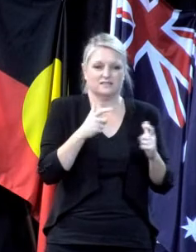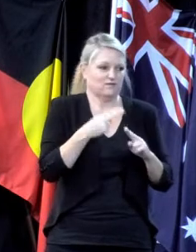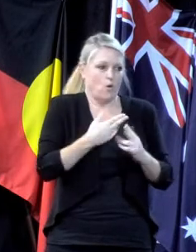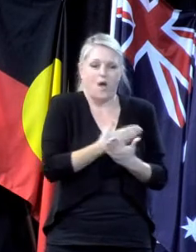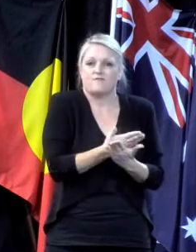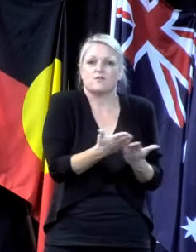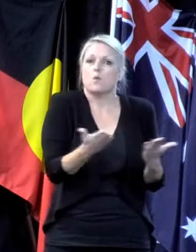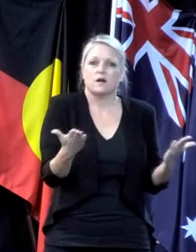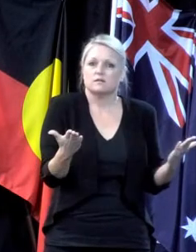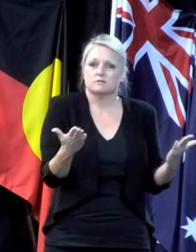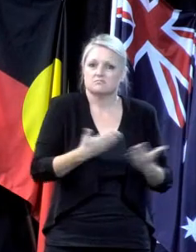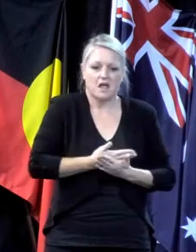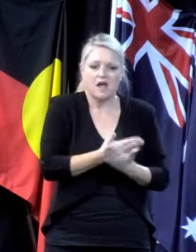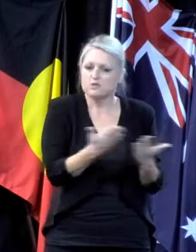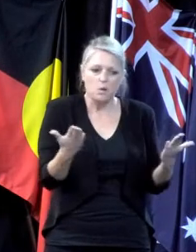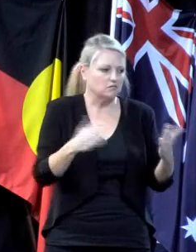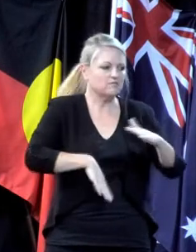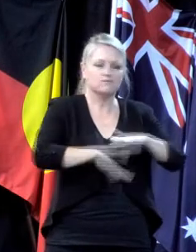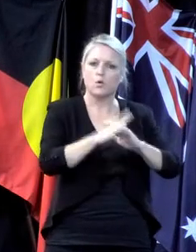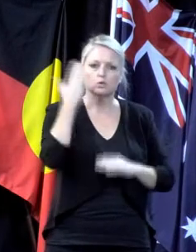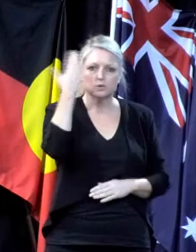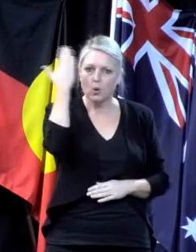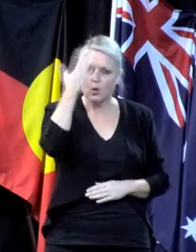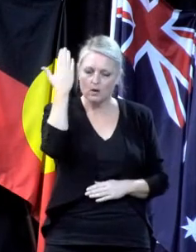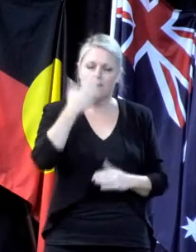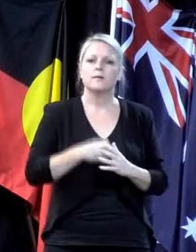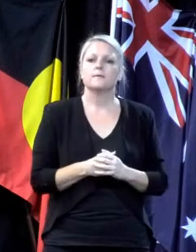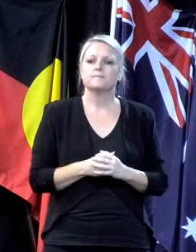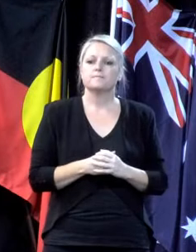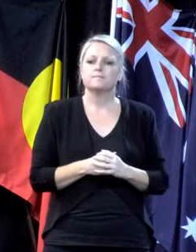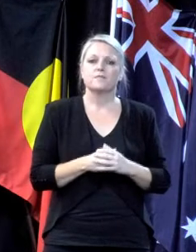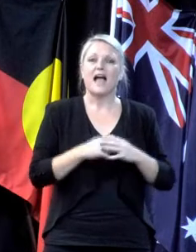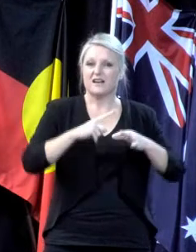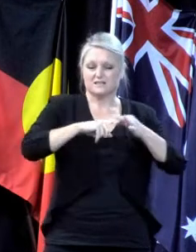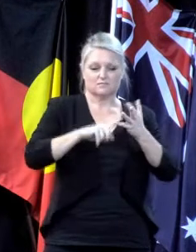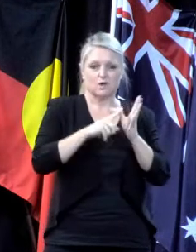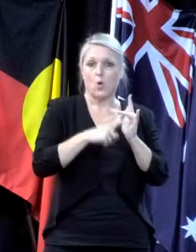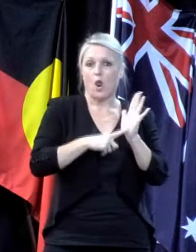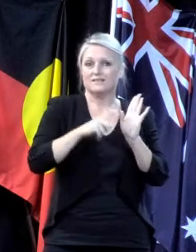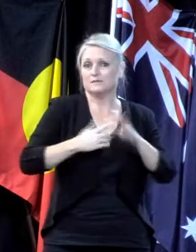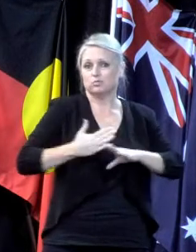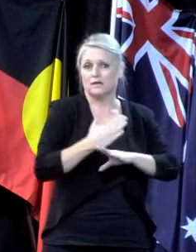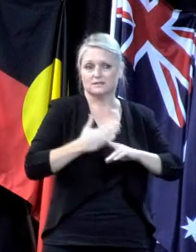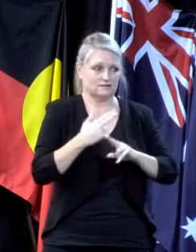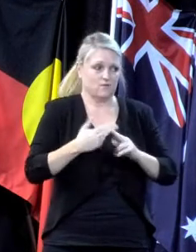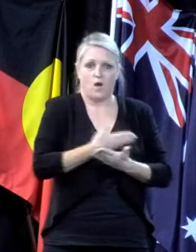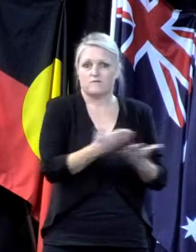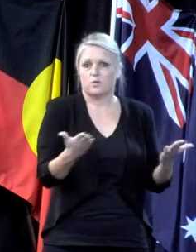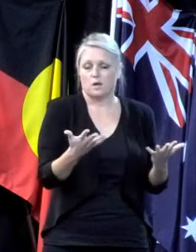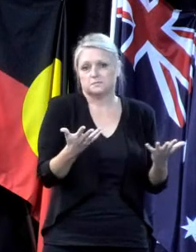that they're implemented across our school for all of our students because it's all quality practice for everybody. OK, Thanks. Ms. Morris.